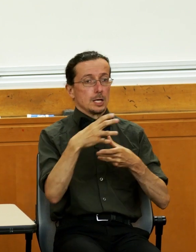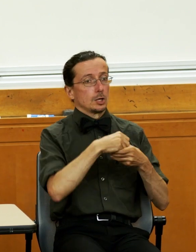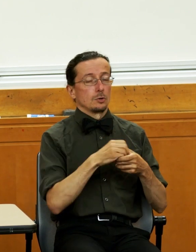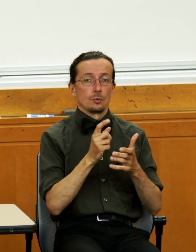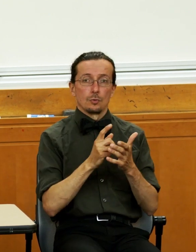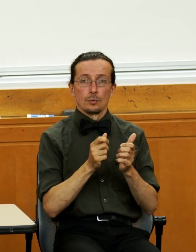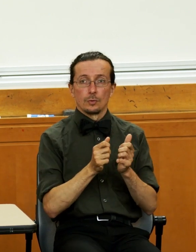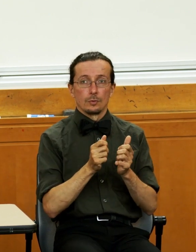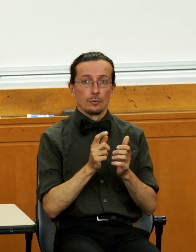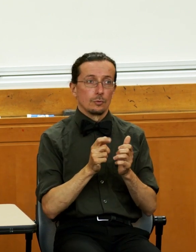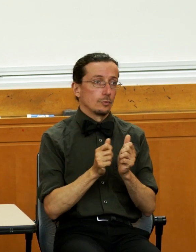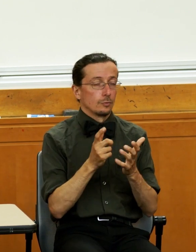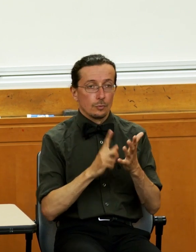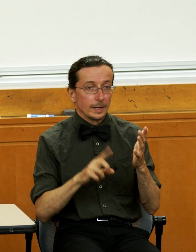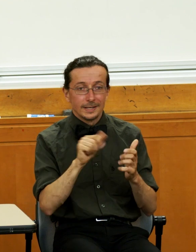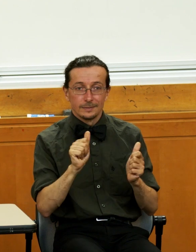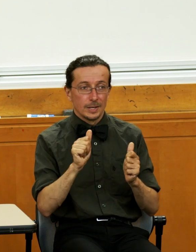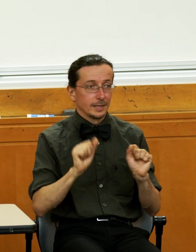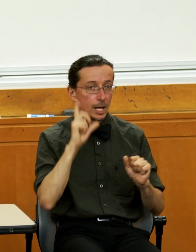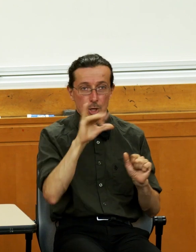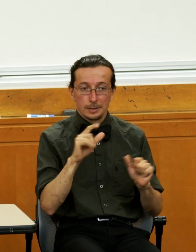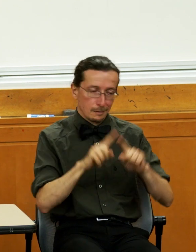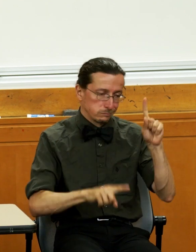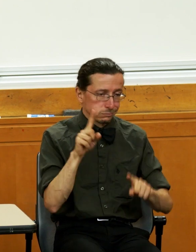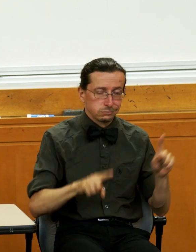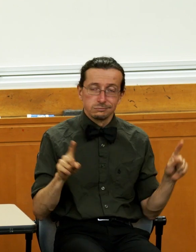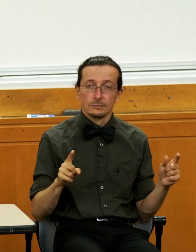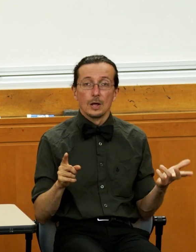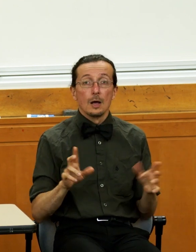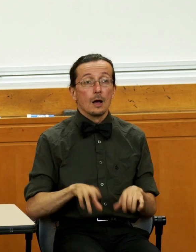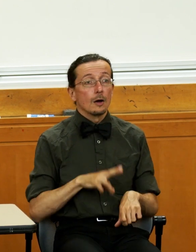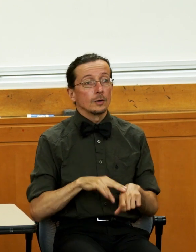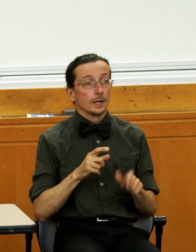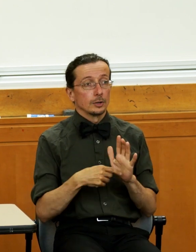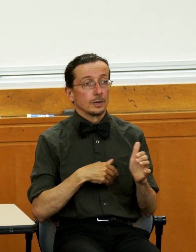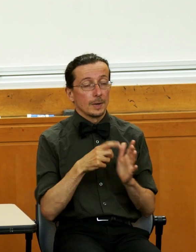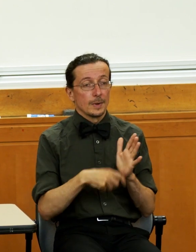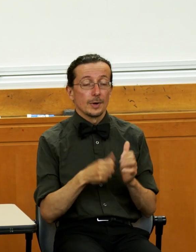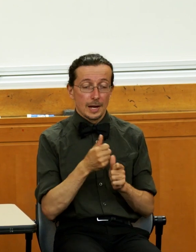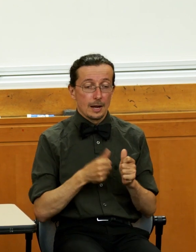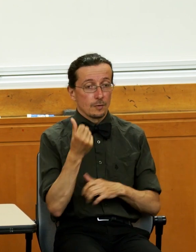Of course, like I showed in this paper, every movement has its disagreements. Every movement has